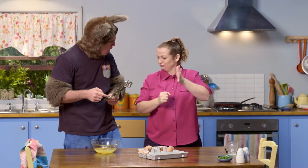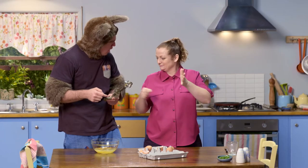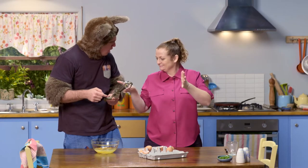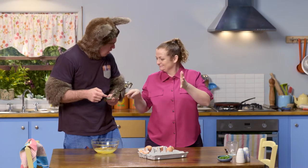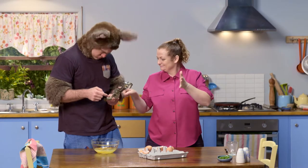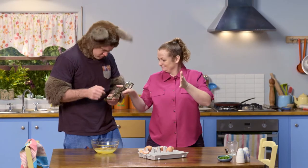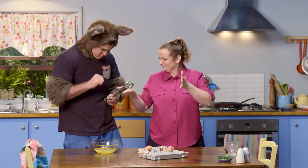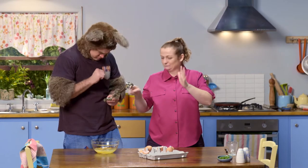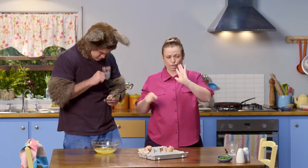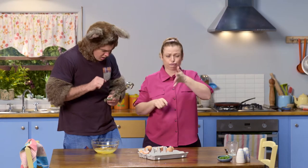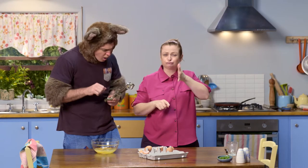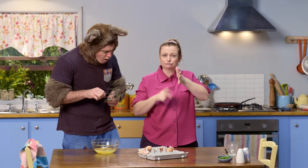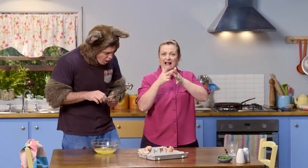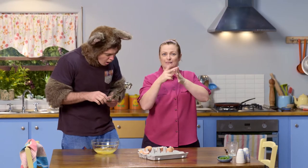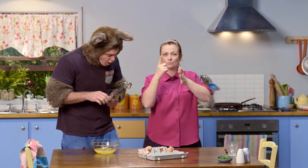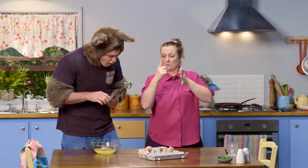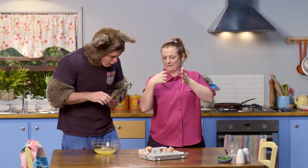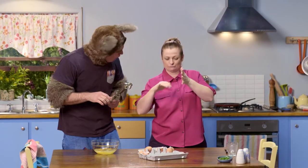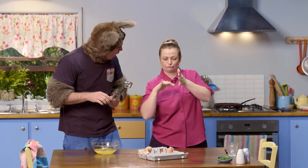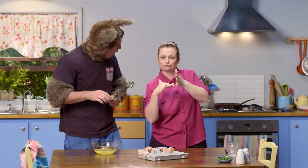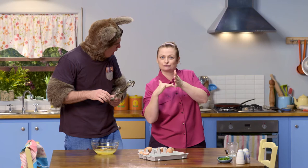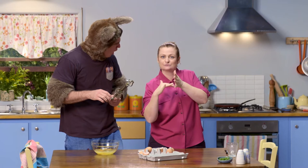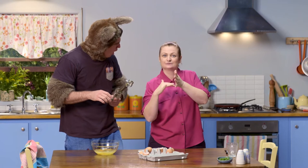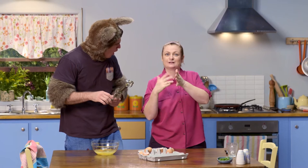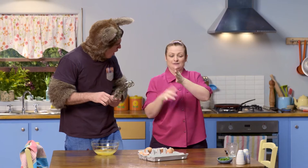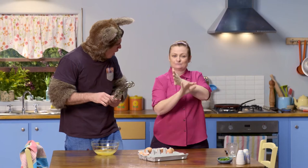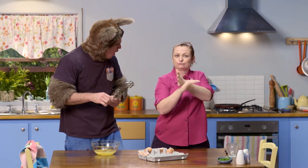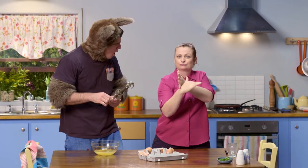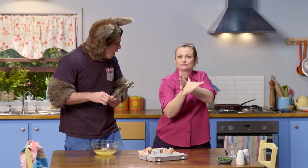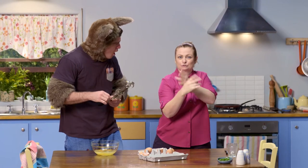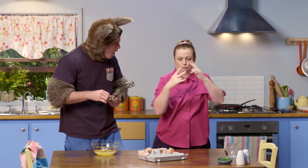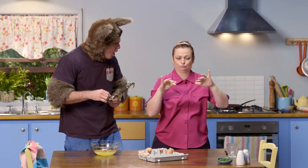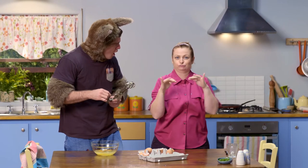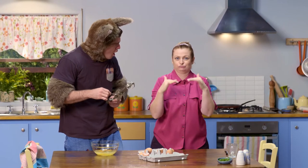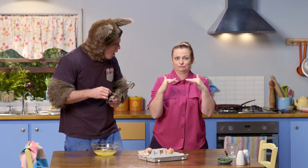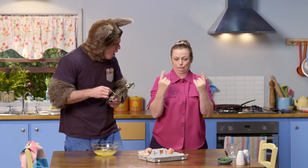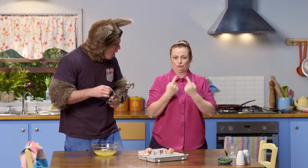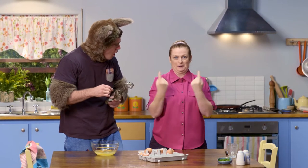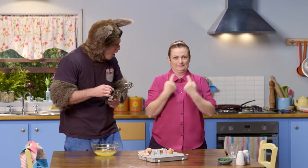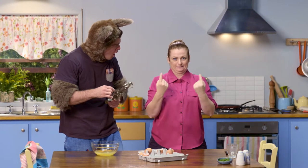See? That is one cog. And there are two cogs at right angles to it.